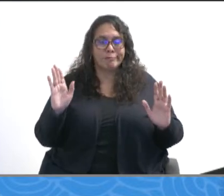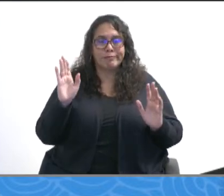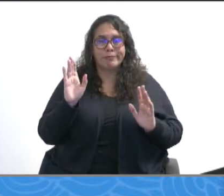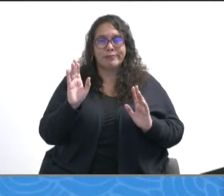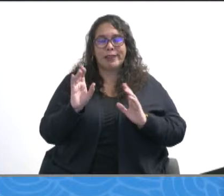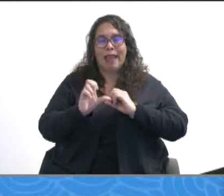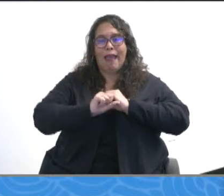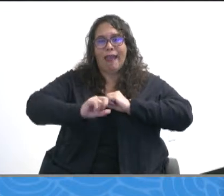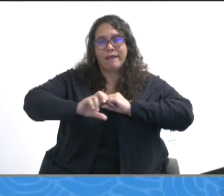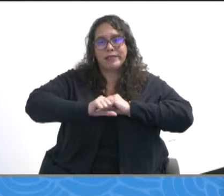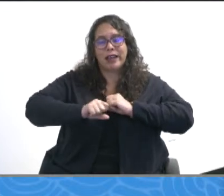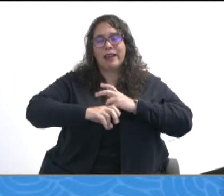if you wanna come see us.